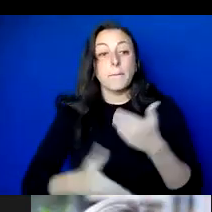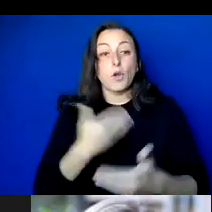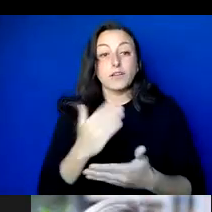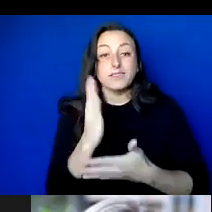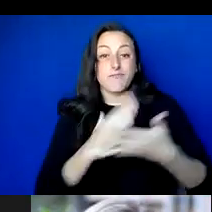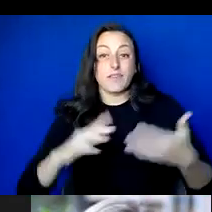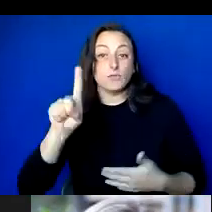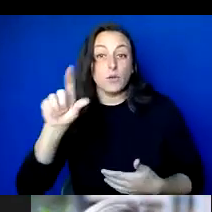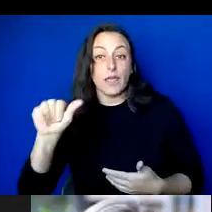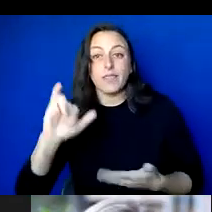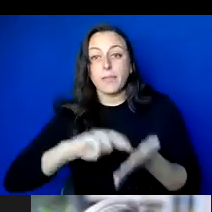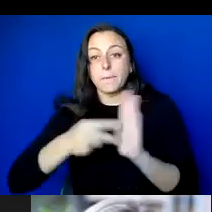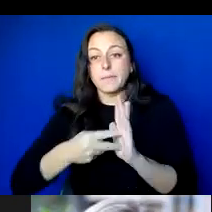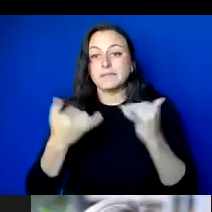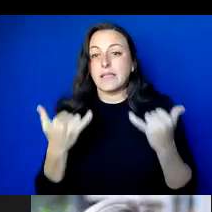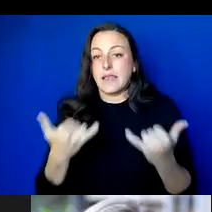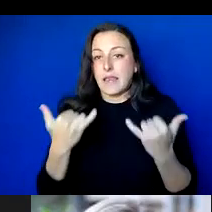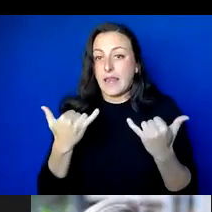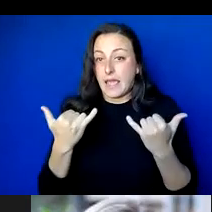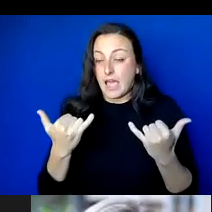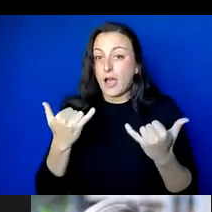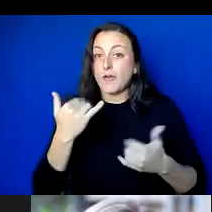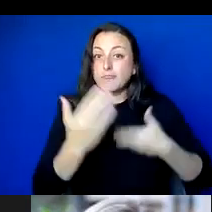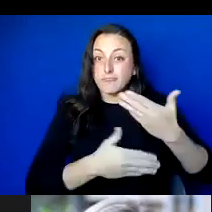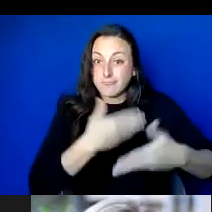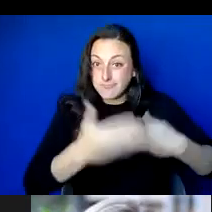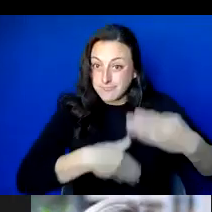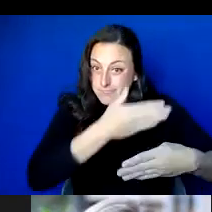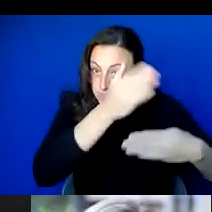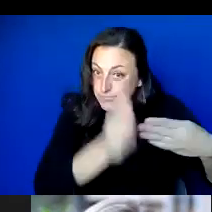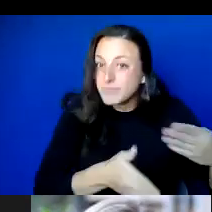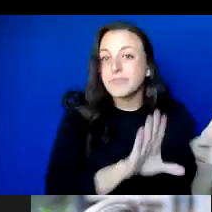that we're now turning our full attention towards phase 1B. Next slide, please.